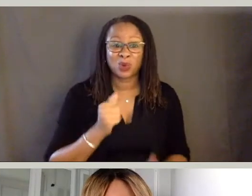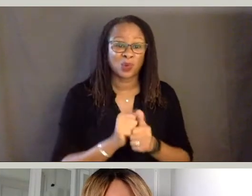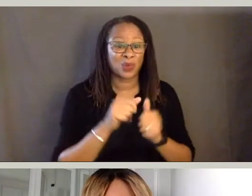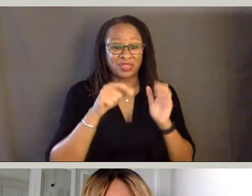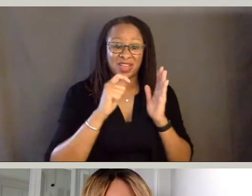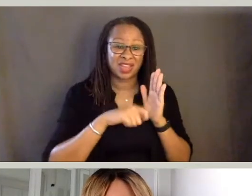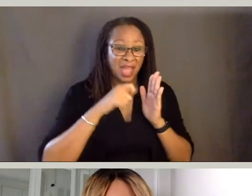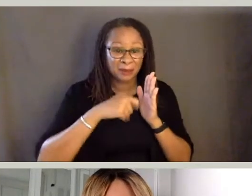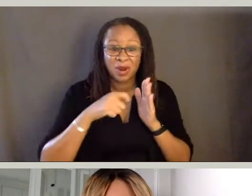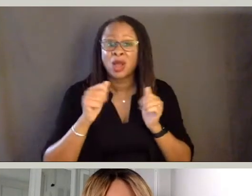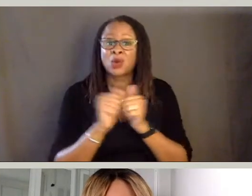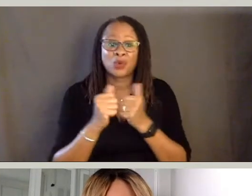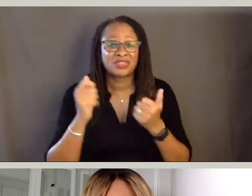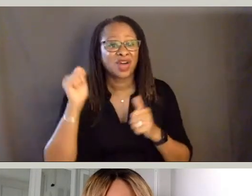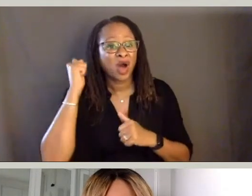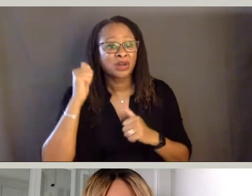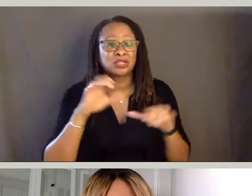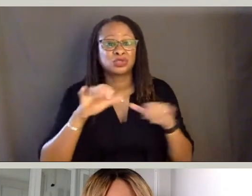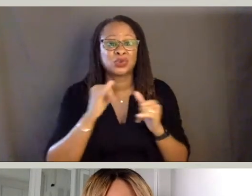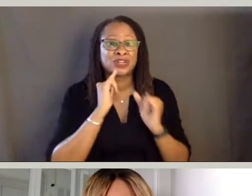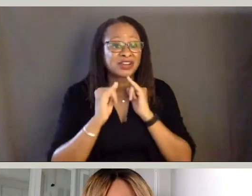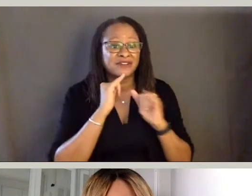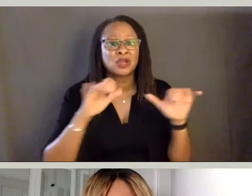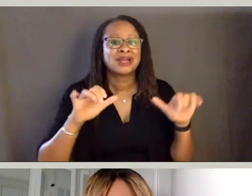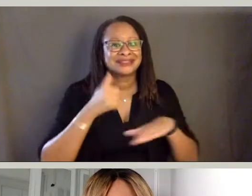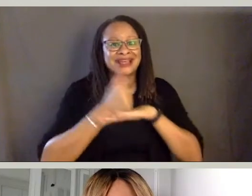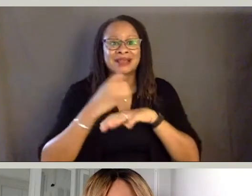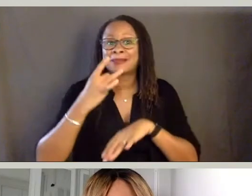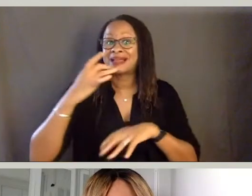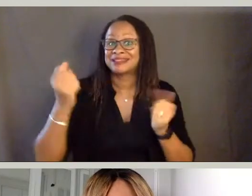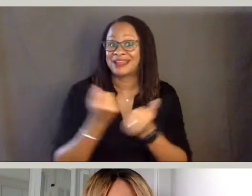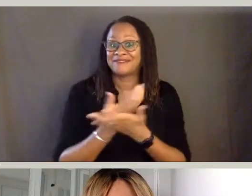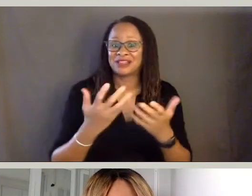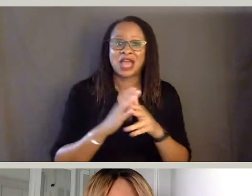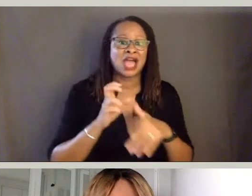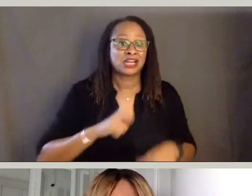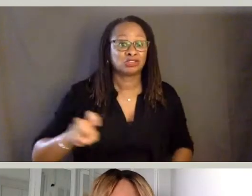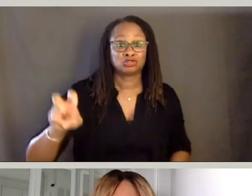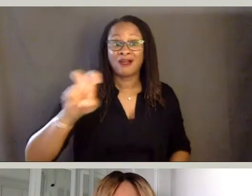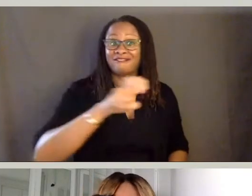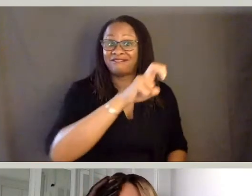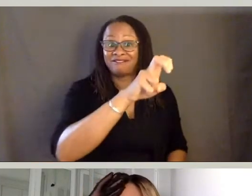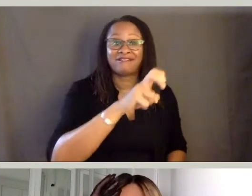with the audio, doing the interview, setting up the lights, and I traveled across the country doing that for about six to eight months.